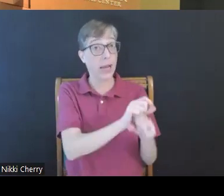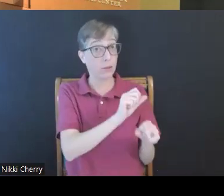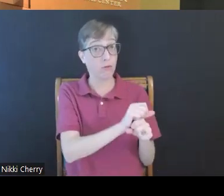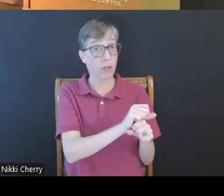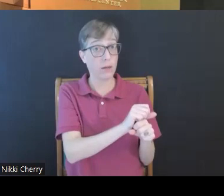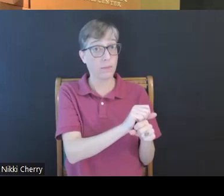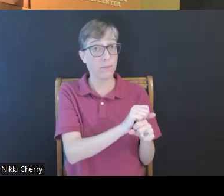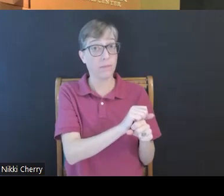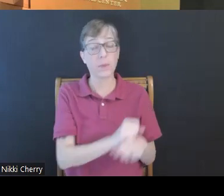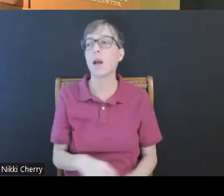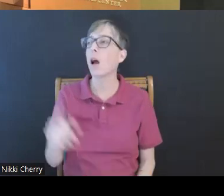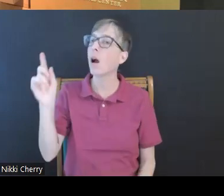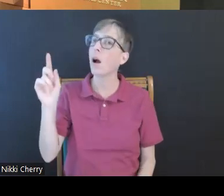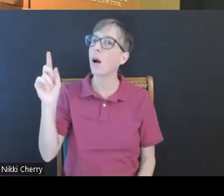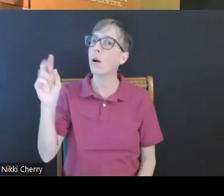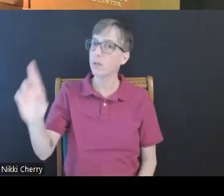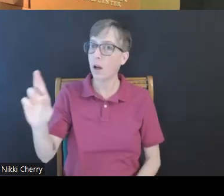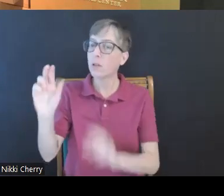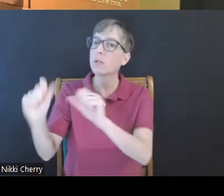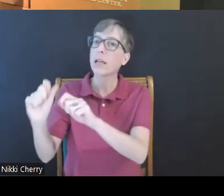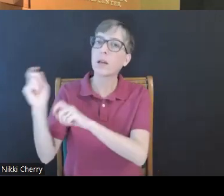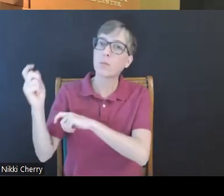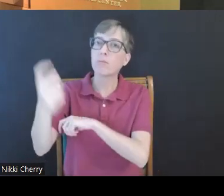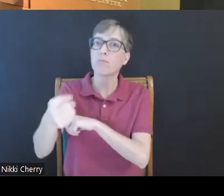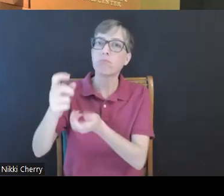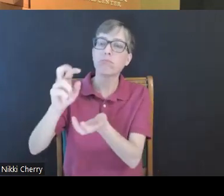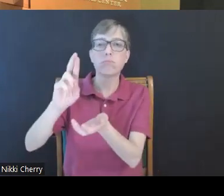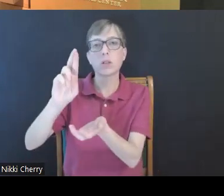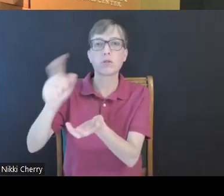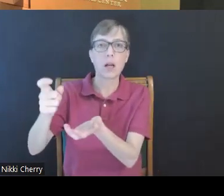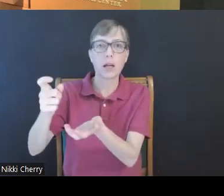a medication but often times the medication might help you a little but you need something else to